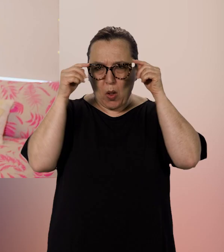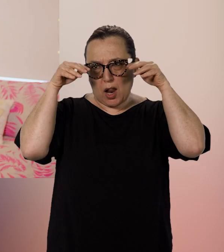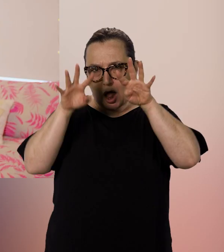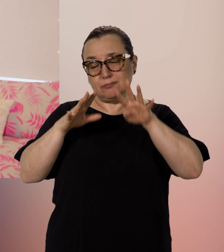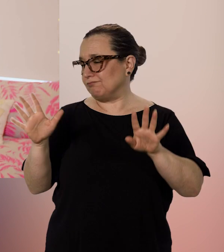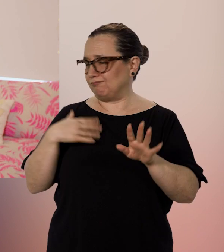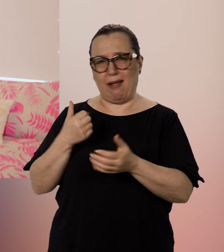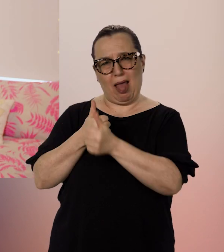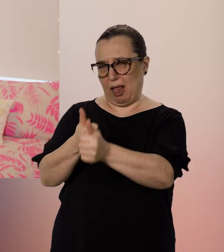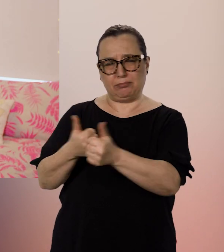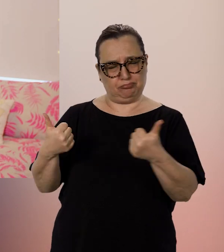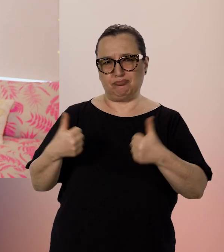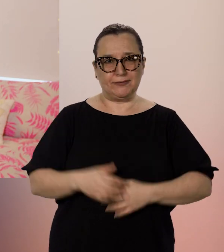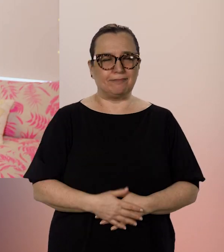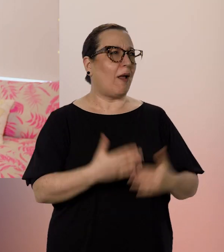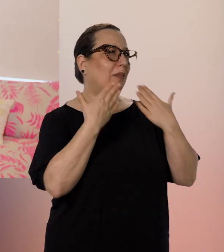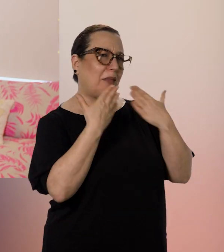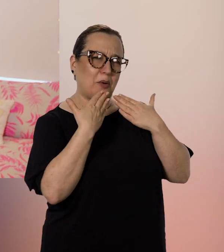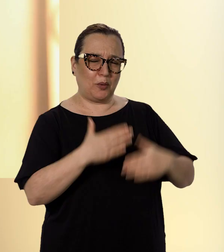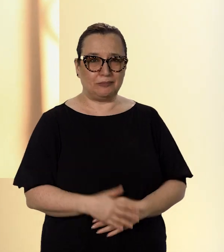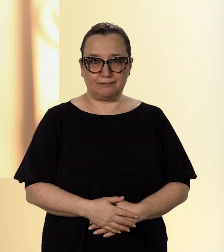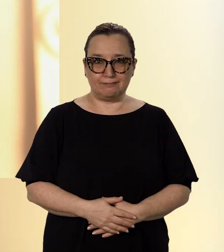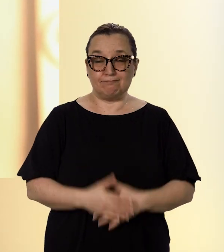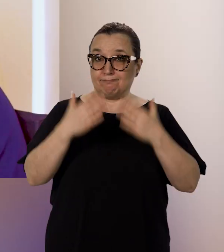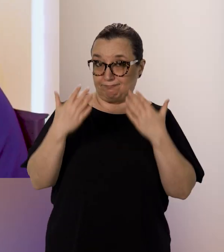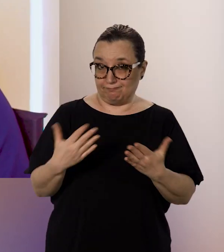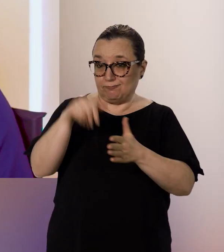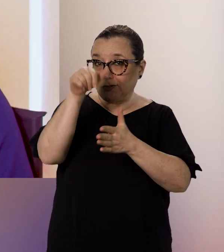So we're going to start off with the brows. What I'm going to do is use a sculpting brow